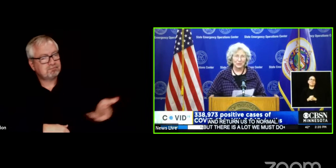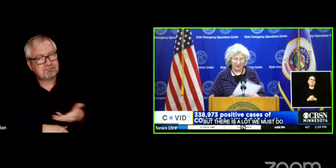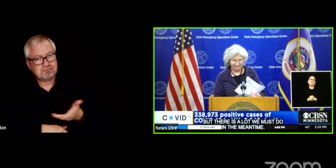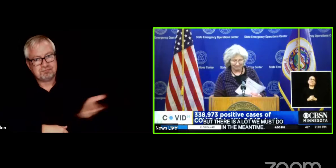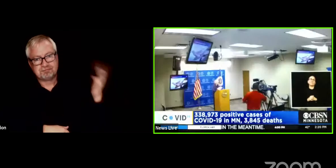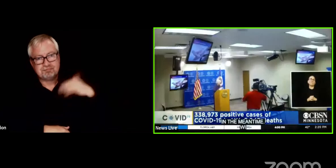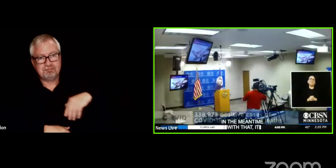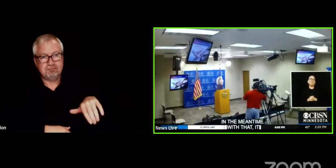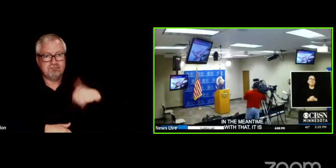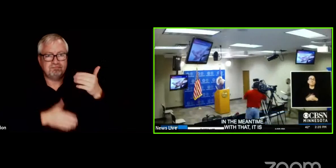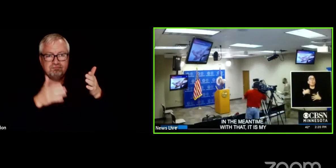GUARD. ≫